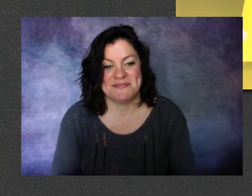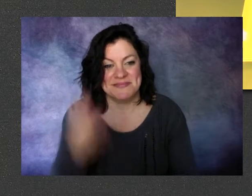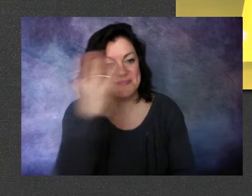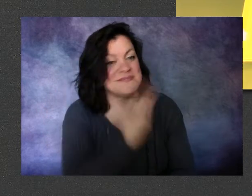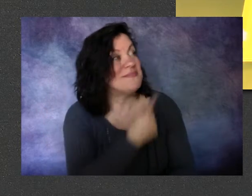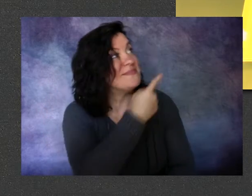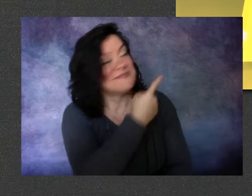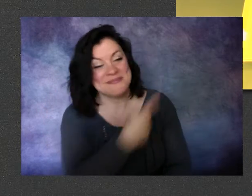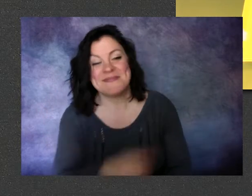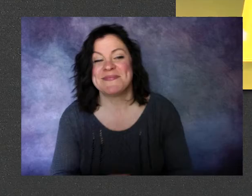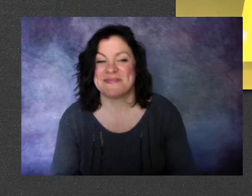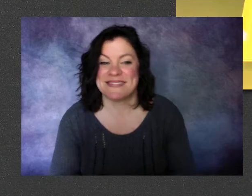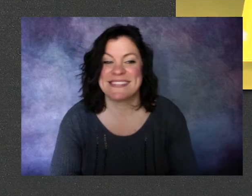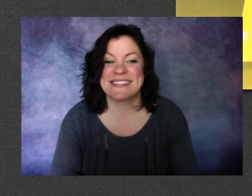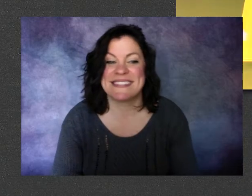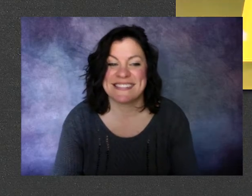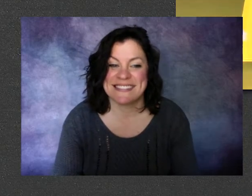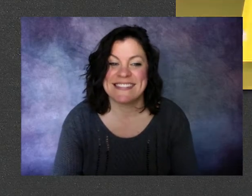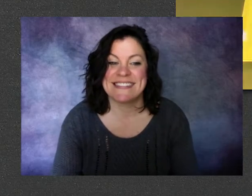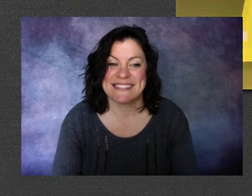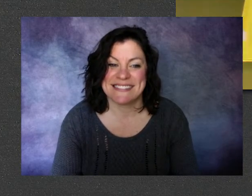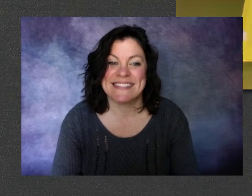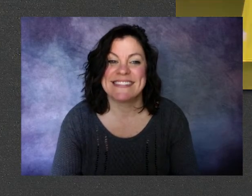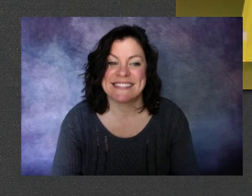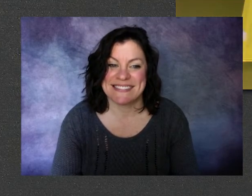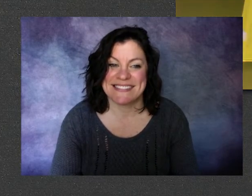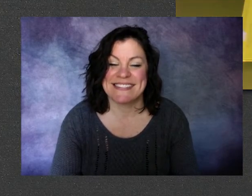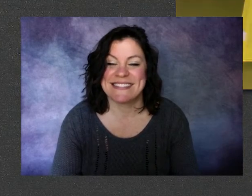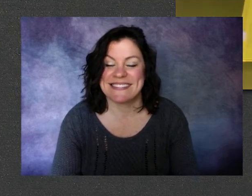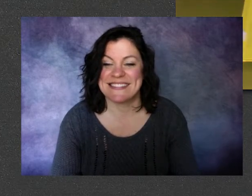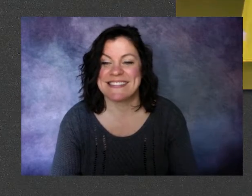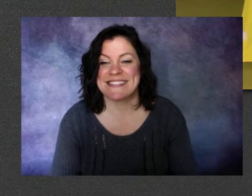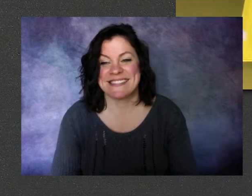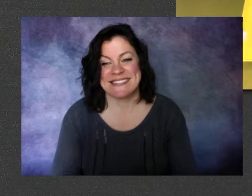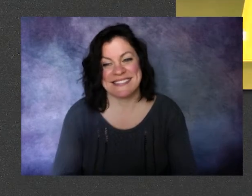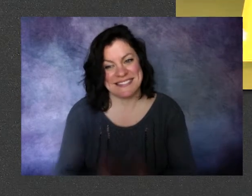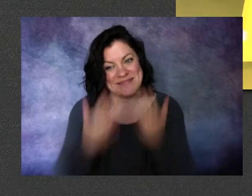Yeah, check it out, there's my decoration so far. What do you think?